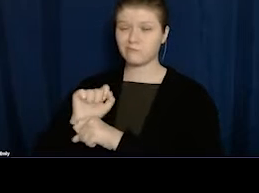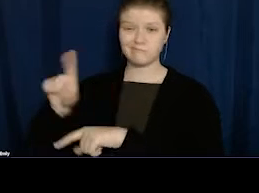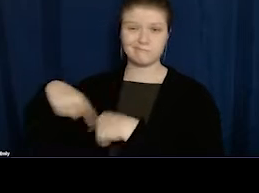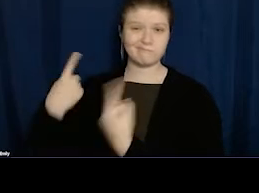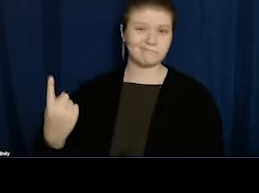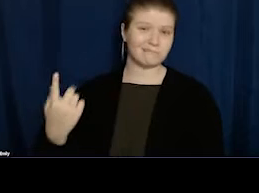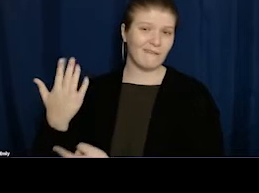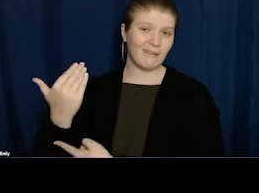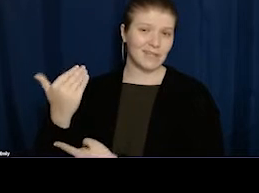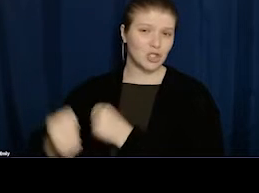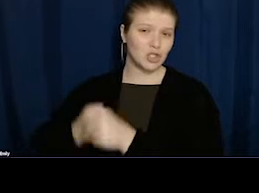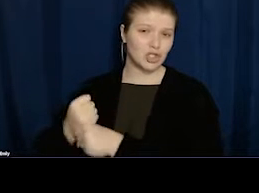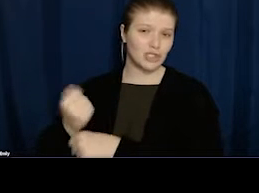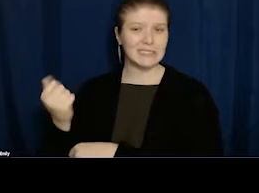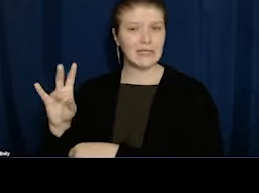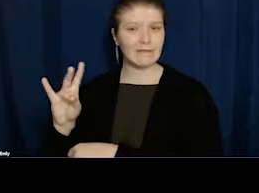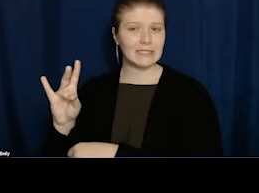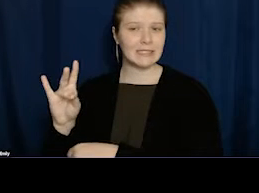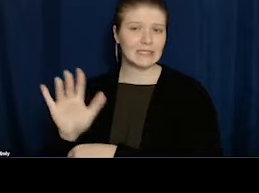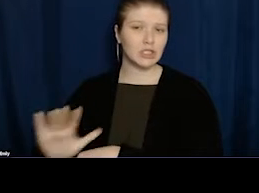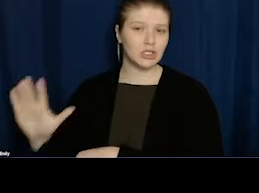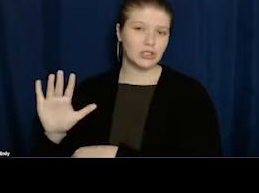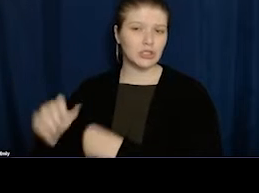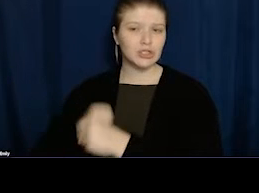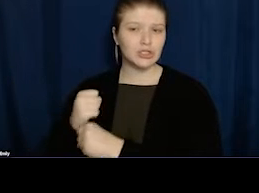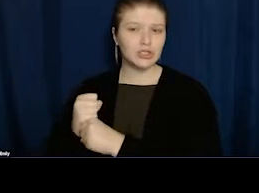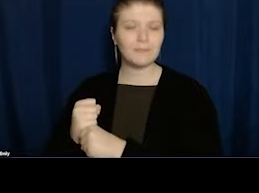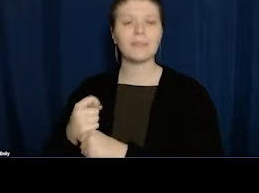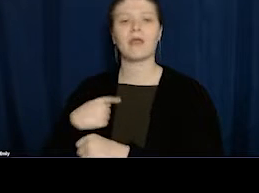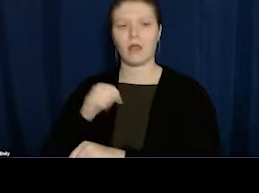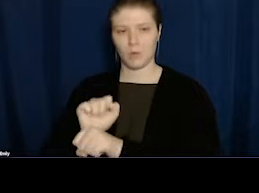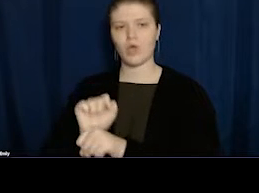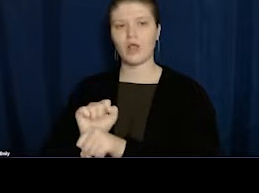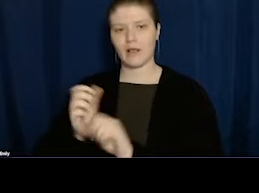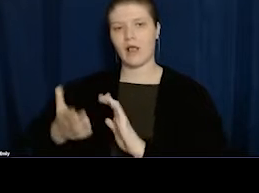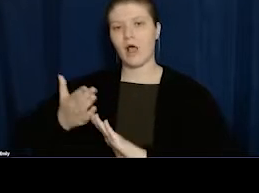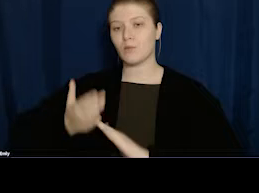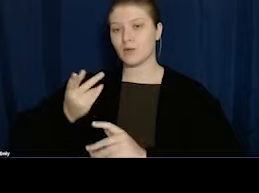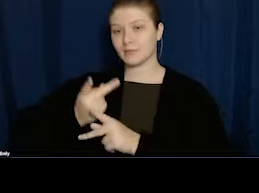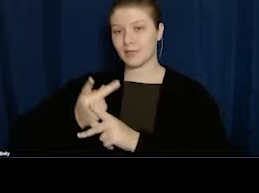And I've been working as the Operations Maintenance Lead for Research.gov, FastLane,